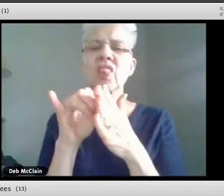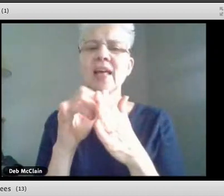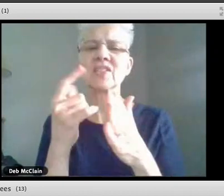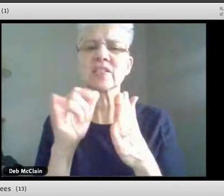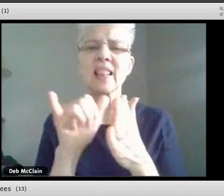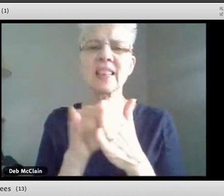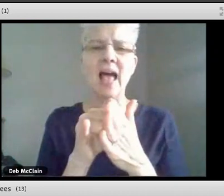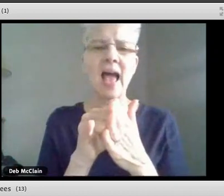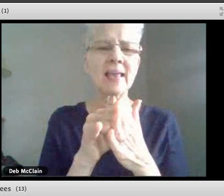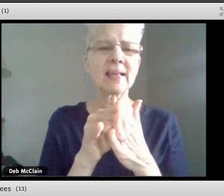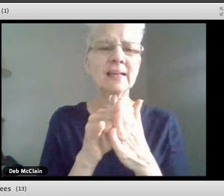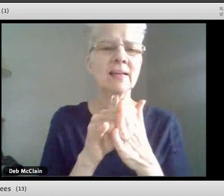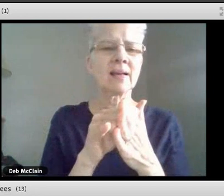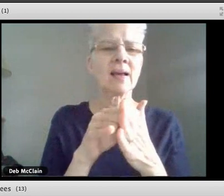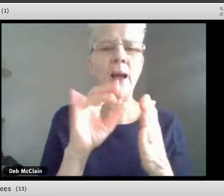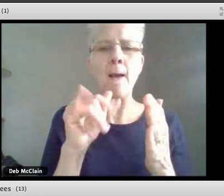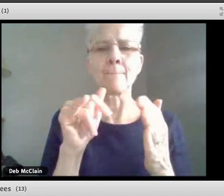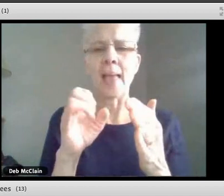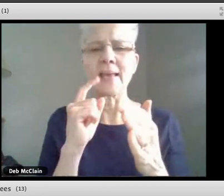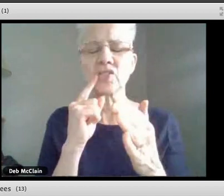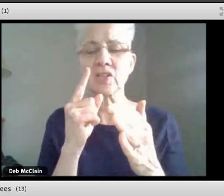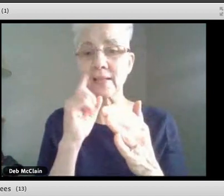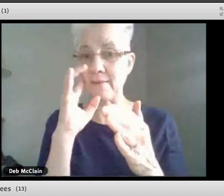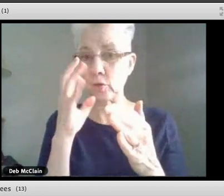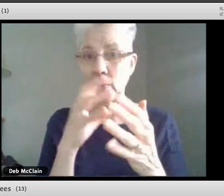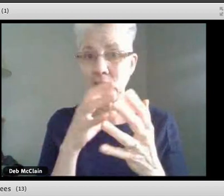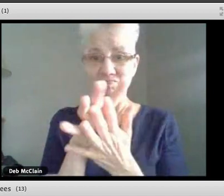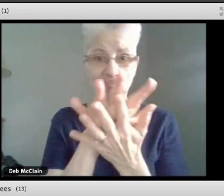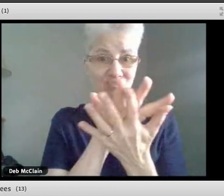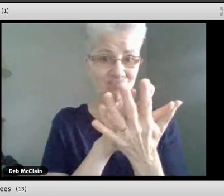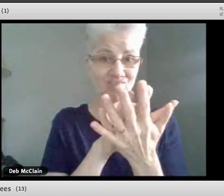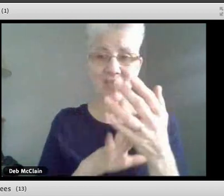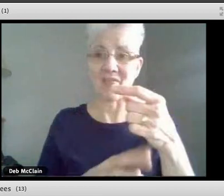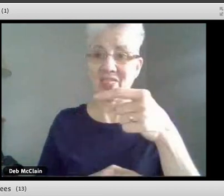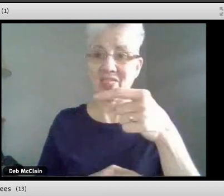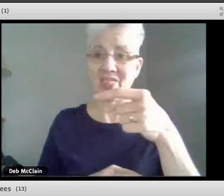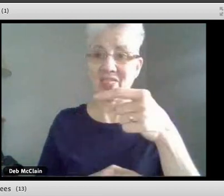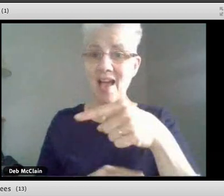and it's kind of a crazy website. I don't know how anybody with a disability...